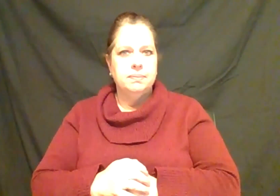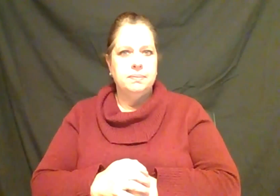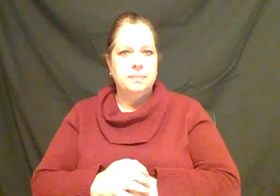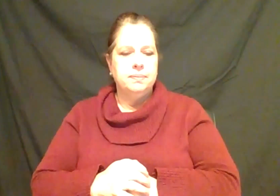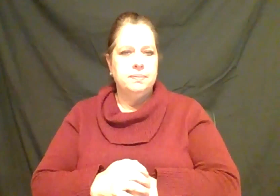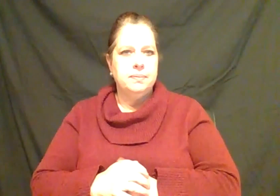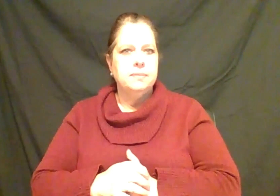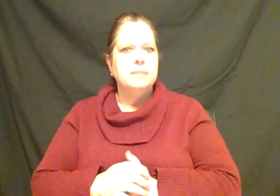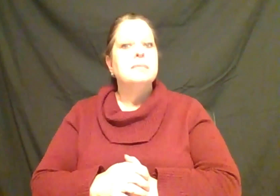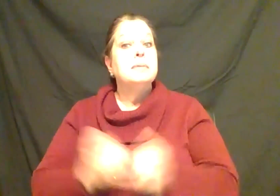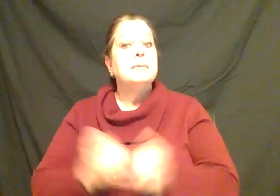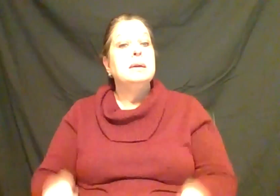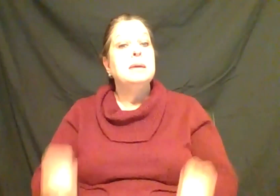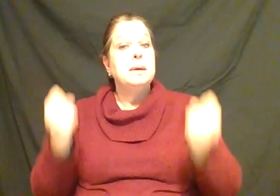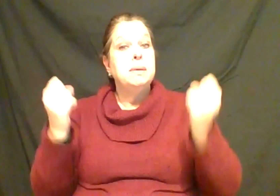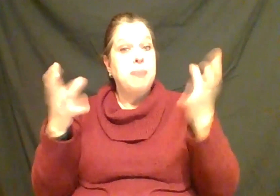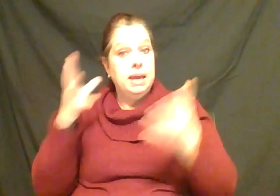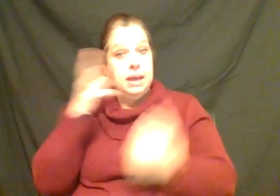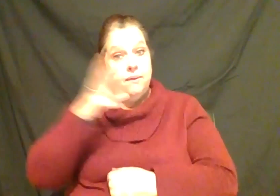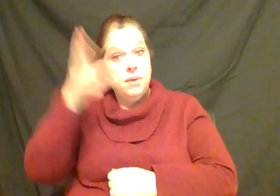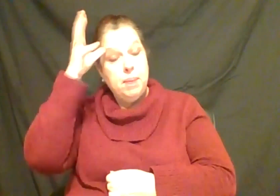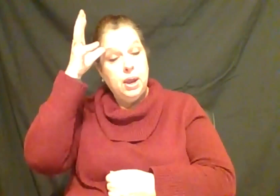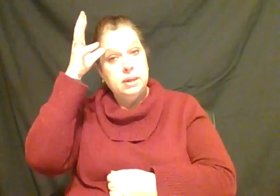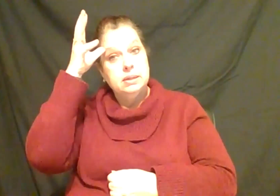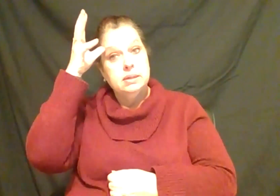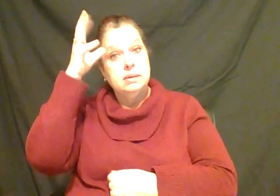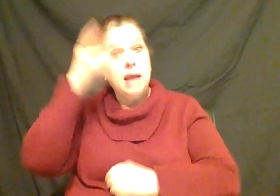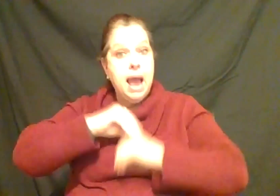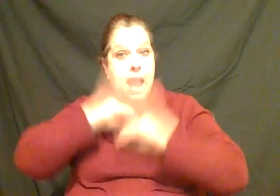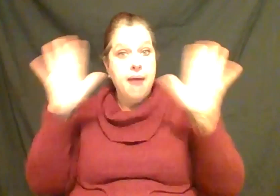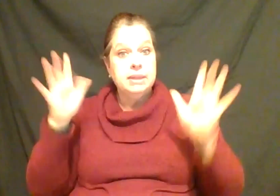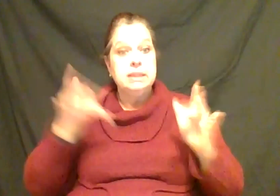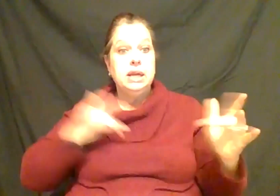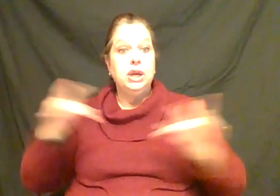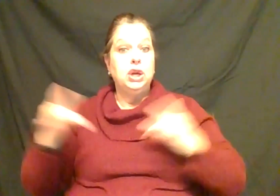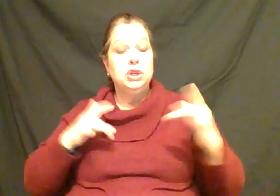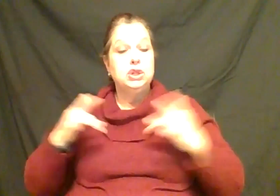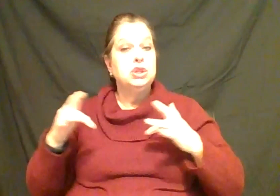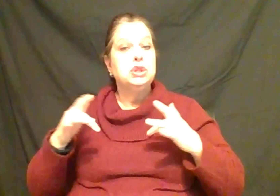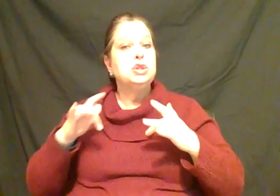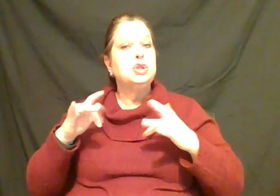now many of our parents are obviously concerned with the cat how this affect academies and ap